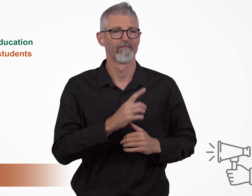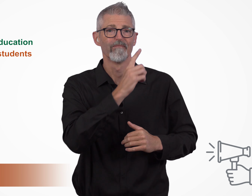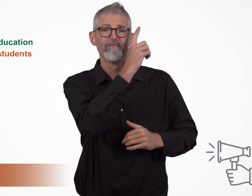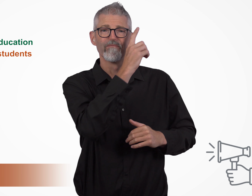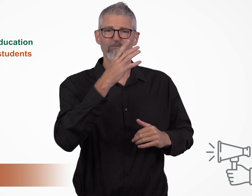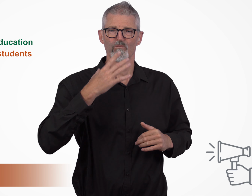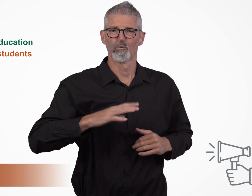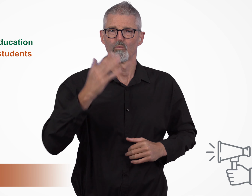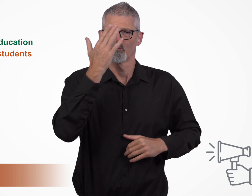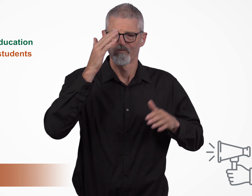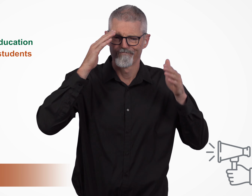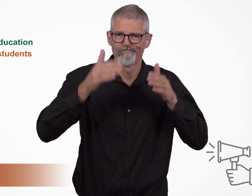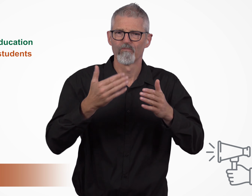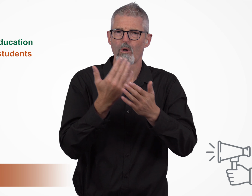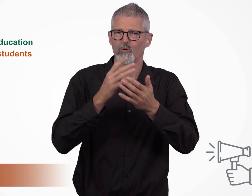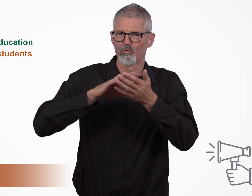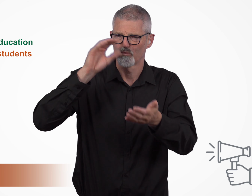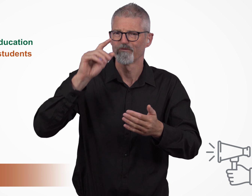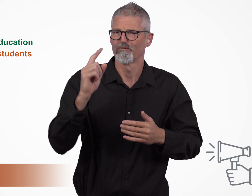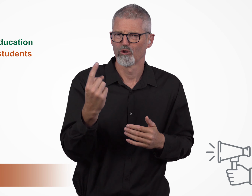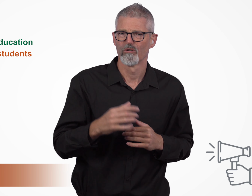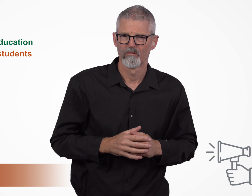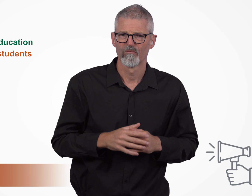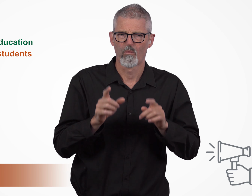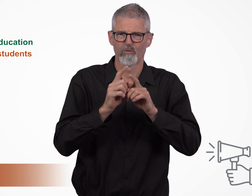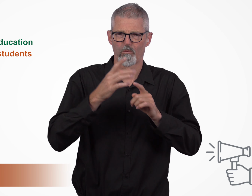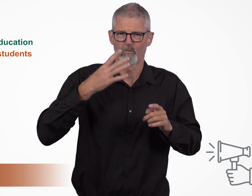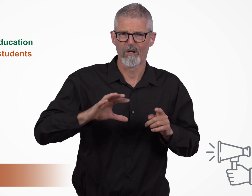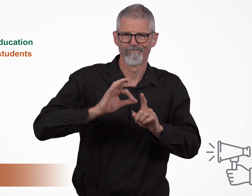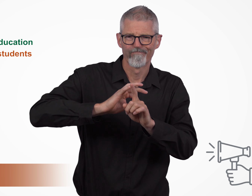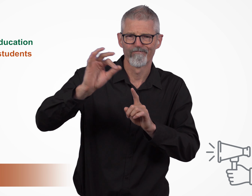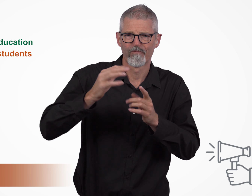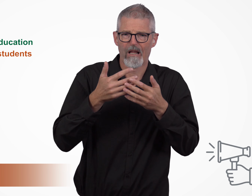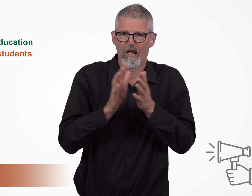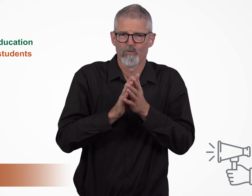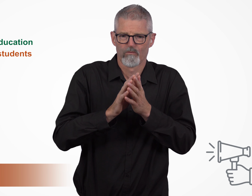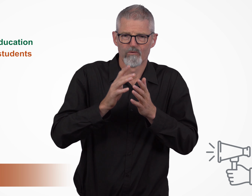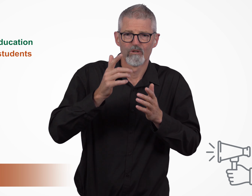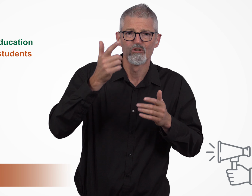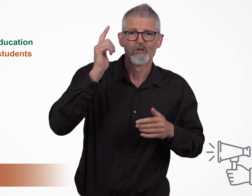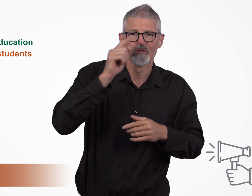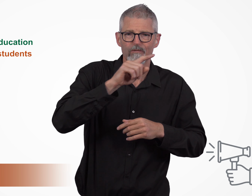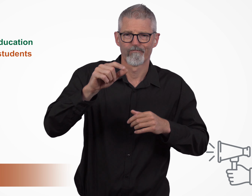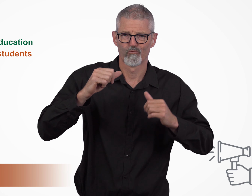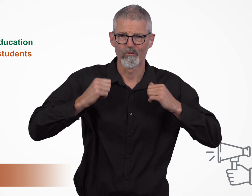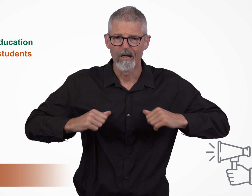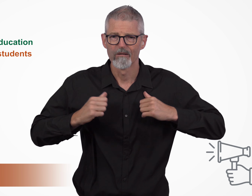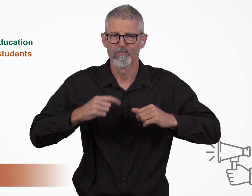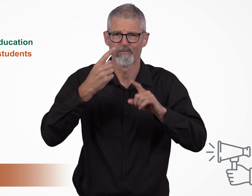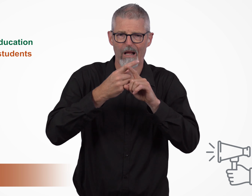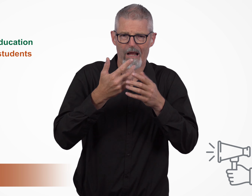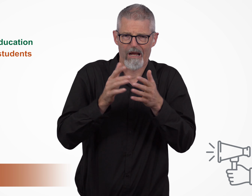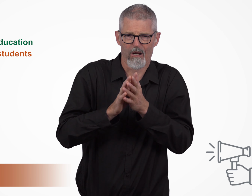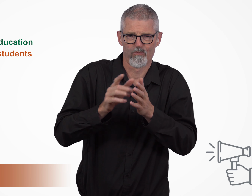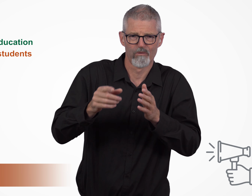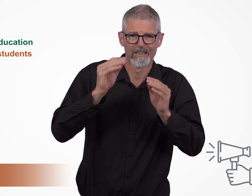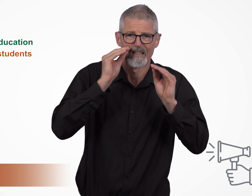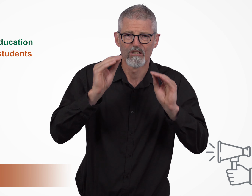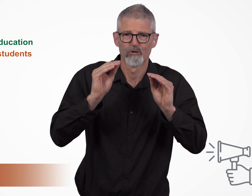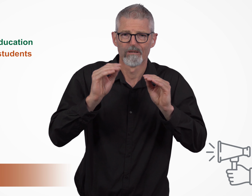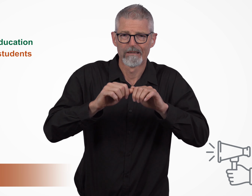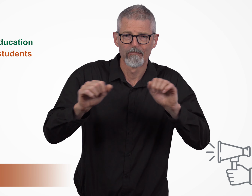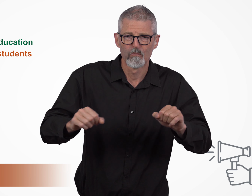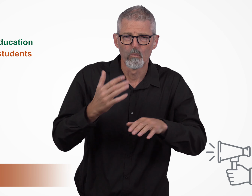CYDA calls for a student first focus supported by workforce development and system change.